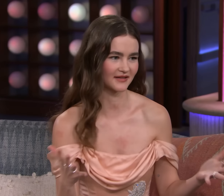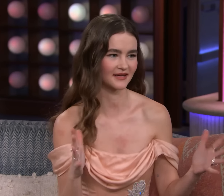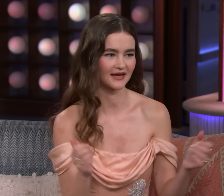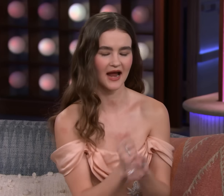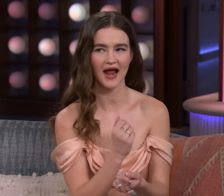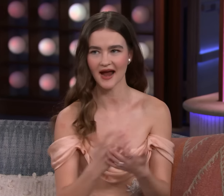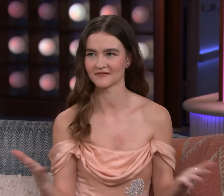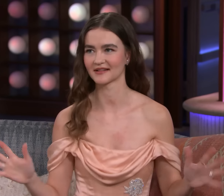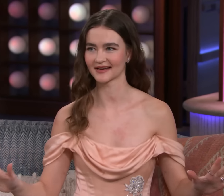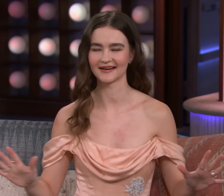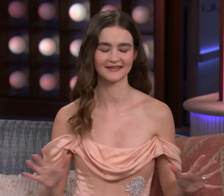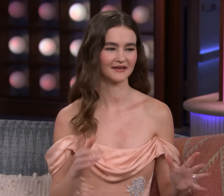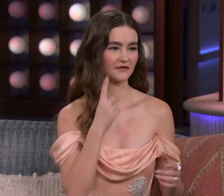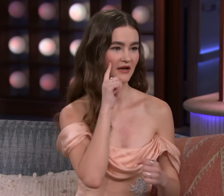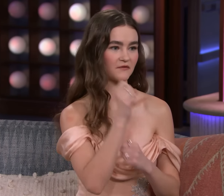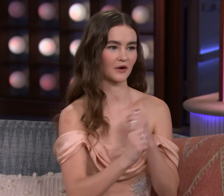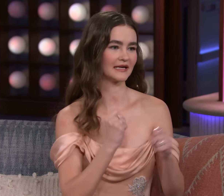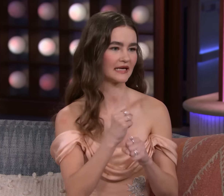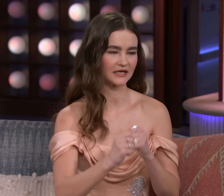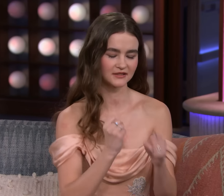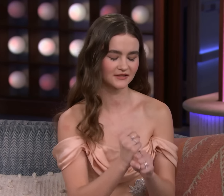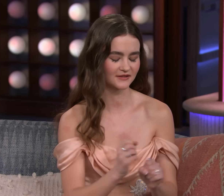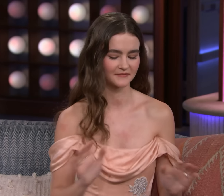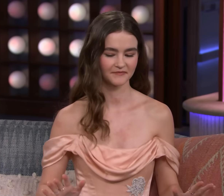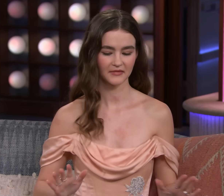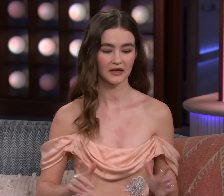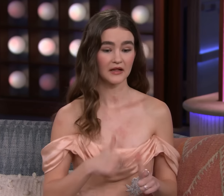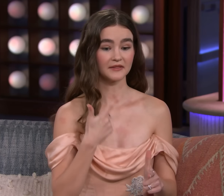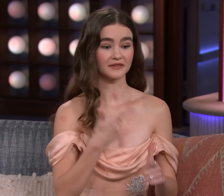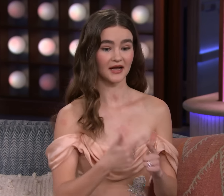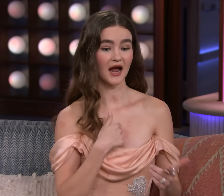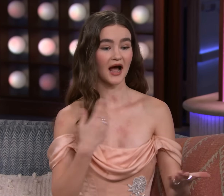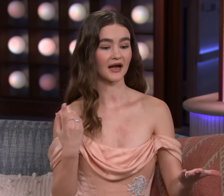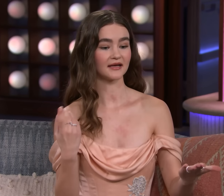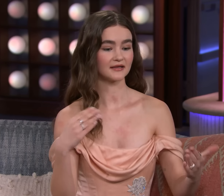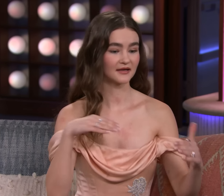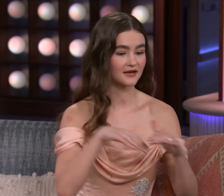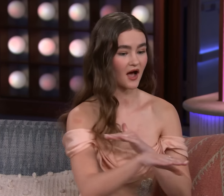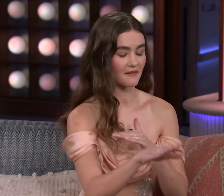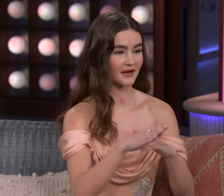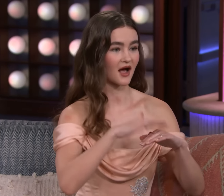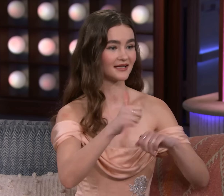and I can definitely teach you some, so an easy one. This is dance. - What's this? Oh, (gasping) I love to dance!